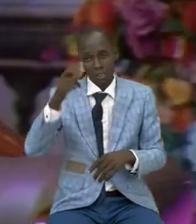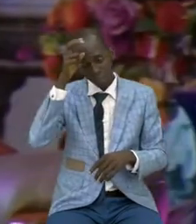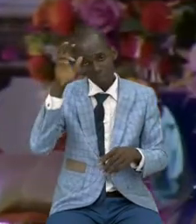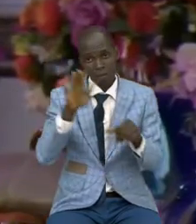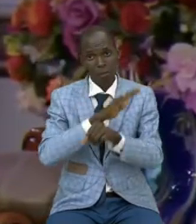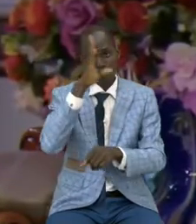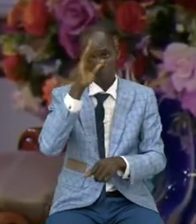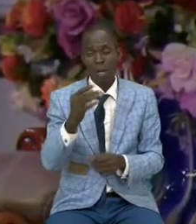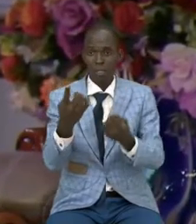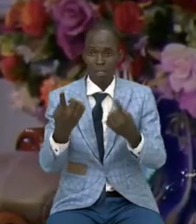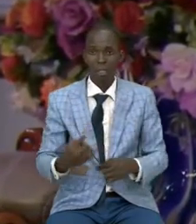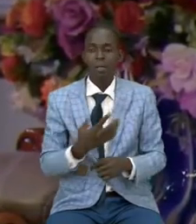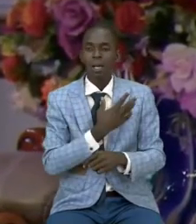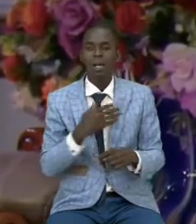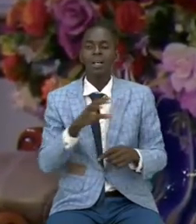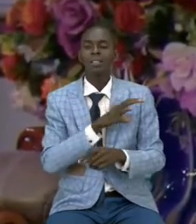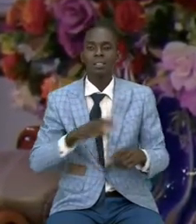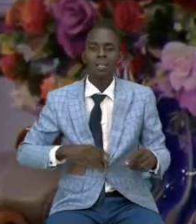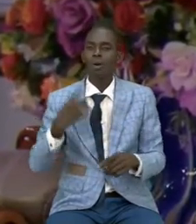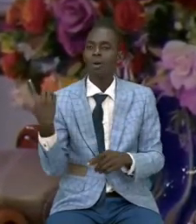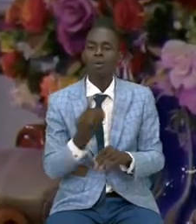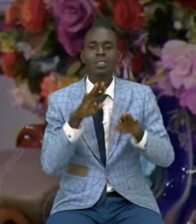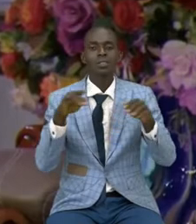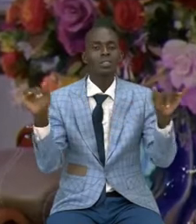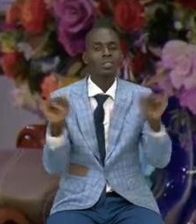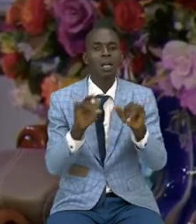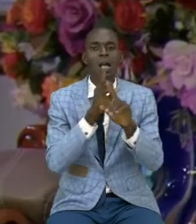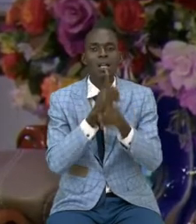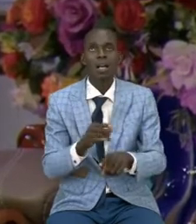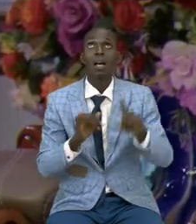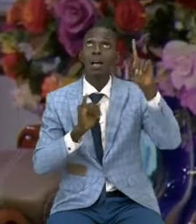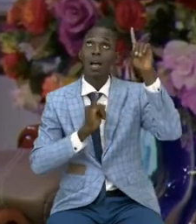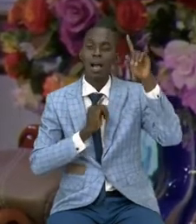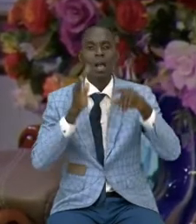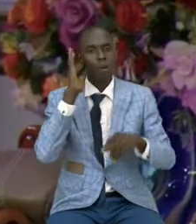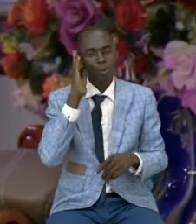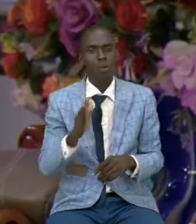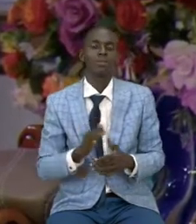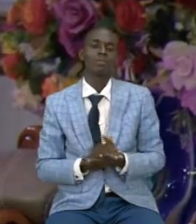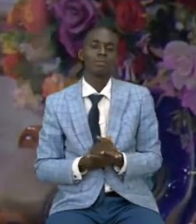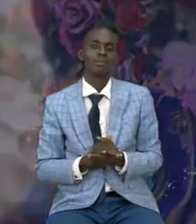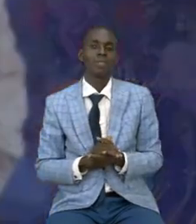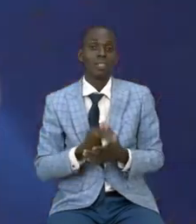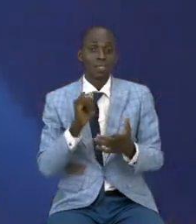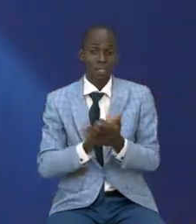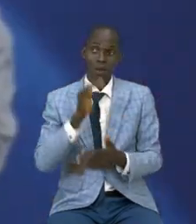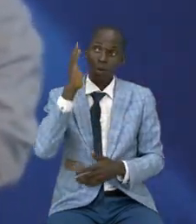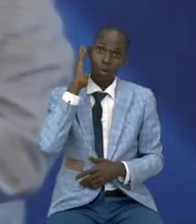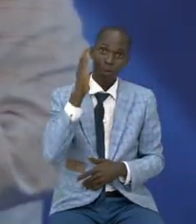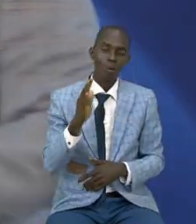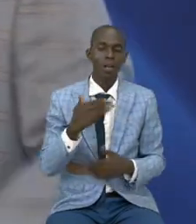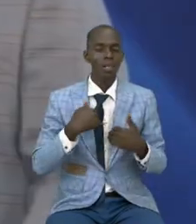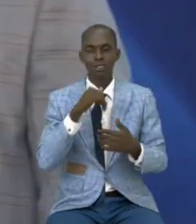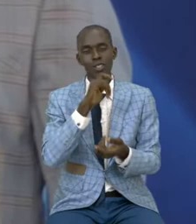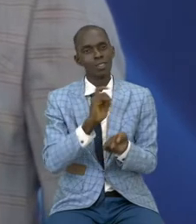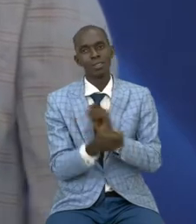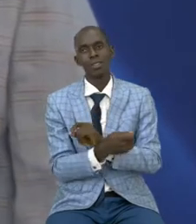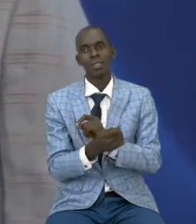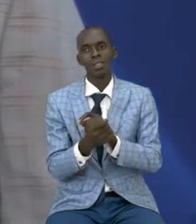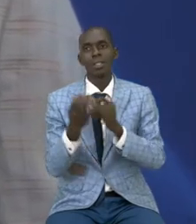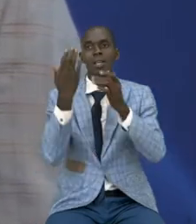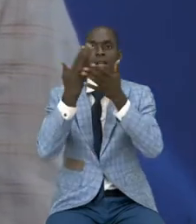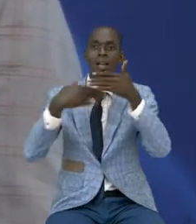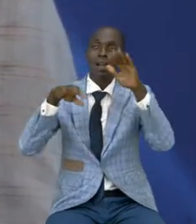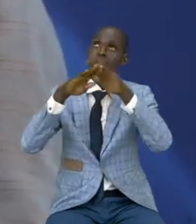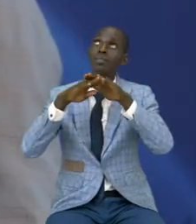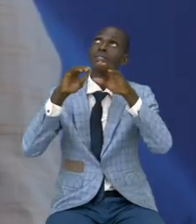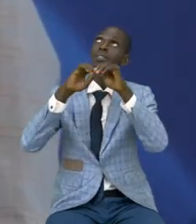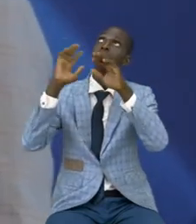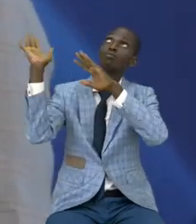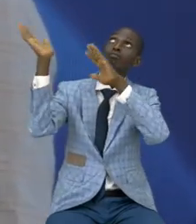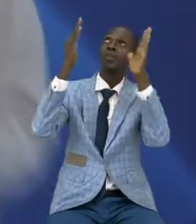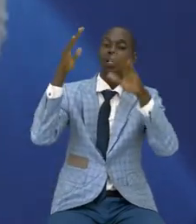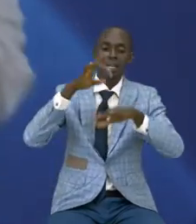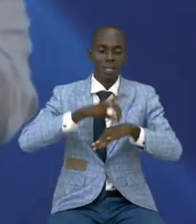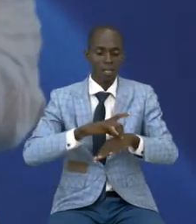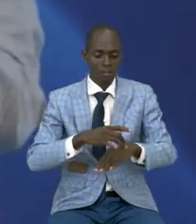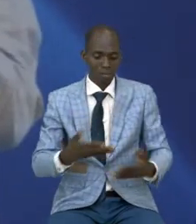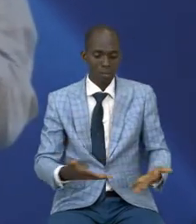answer is always the same i will that will has not changed heaven sky and earth shall pass away but